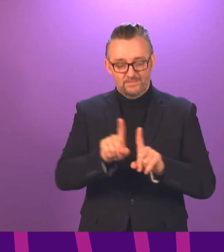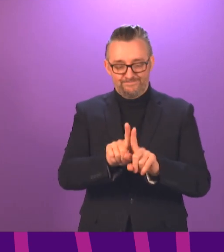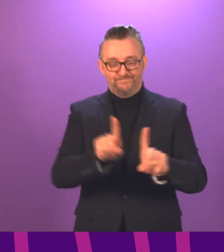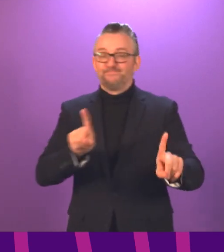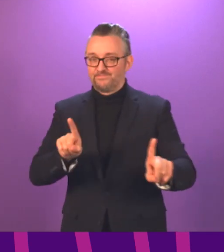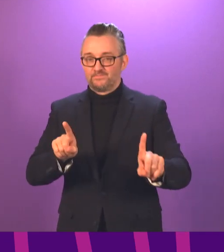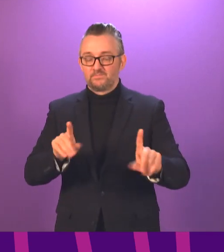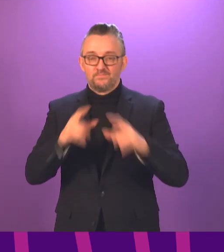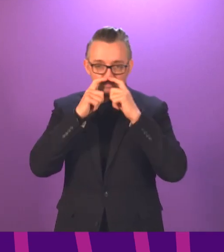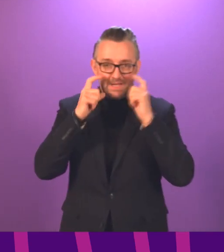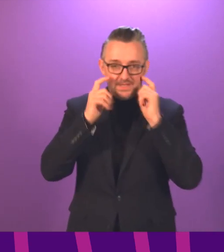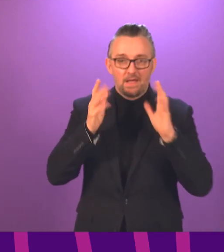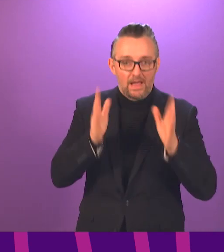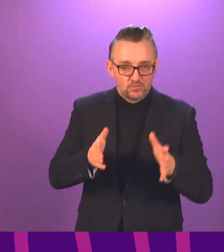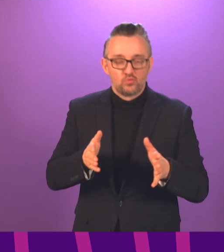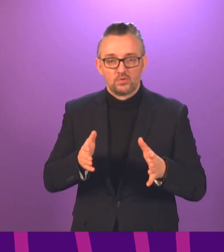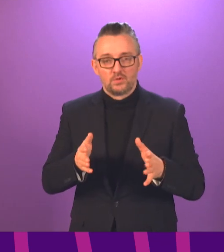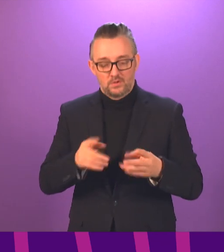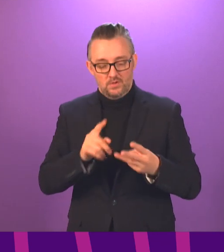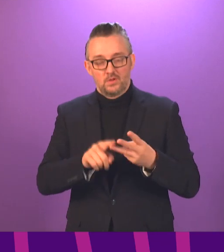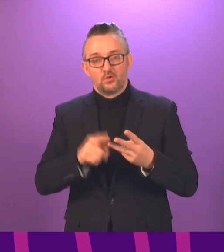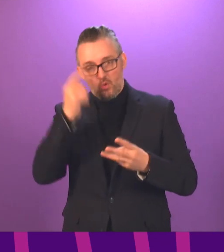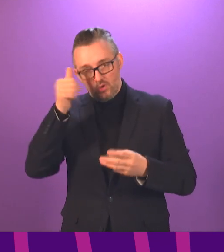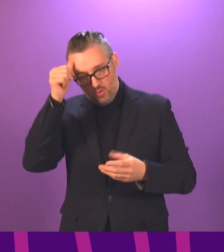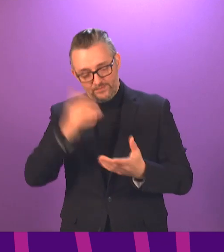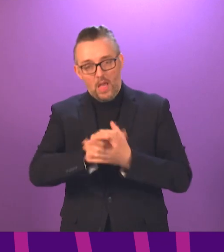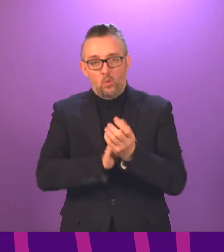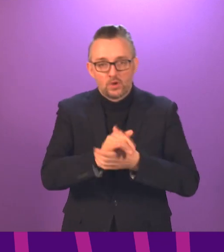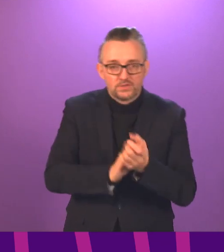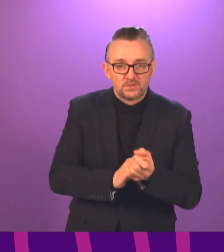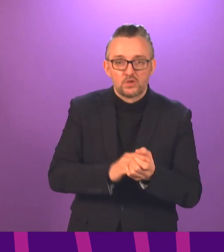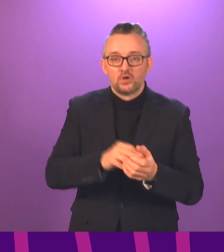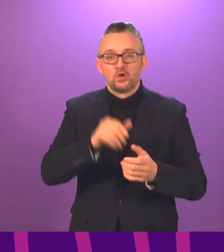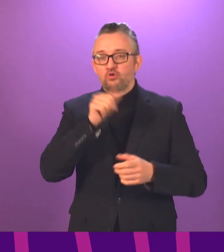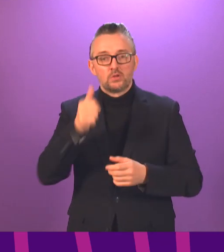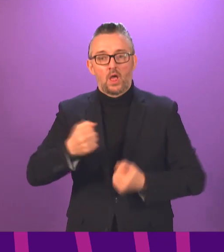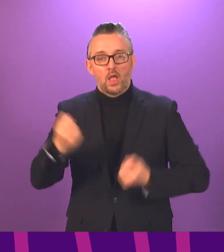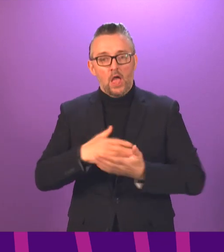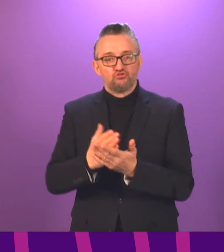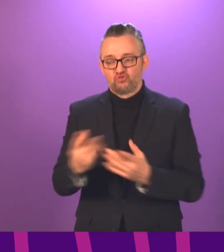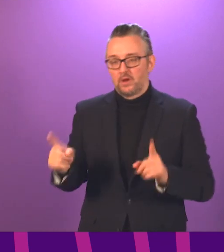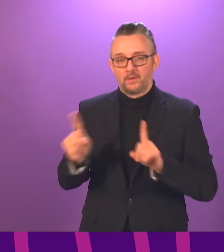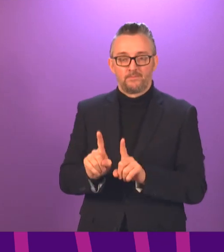the wearing of face masks, ensuring hand hygiene and not car sharing. Guidance will also be issued